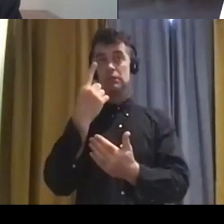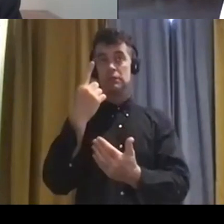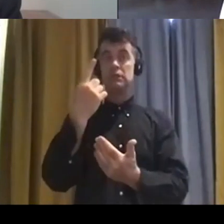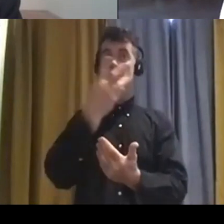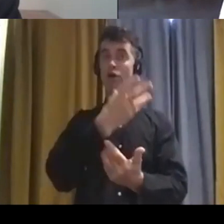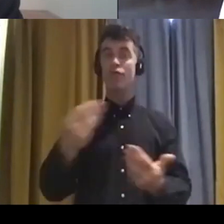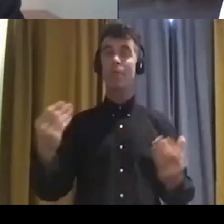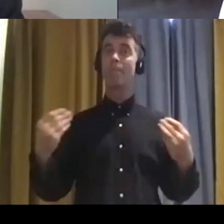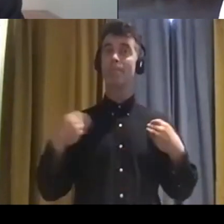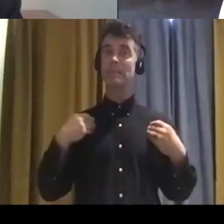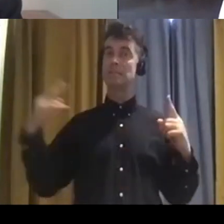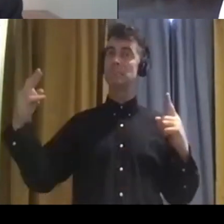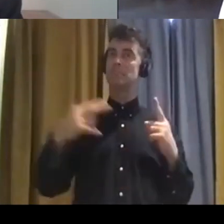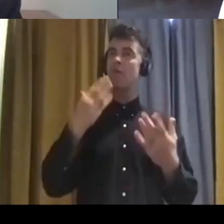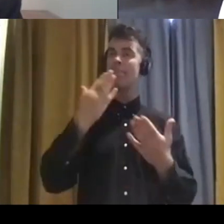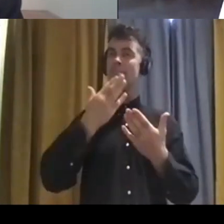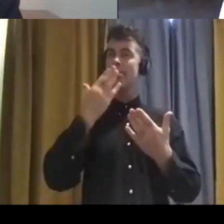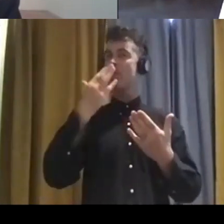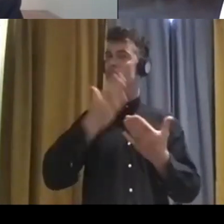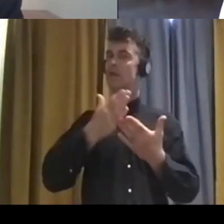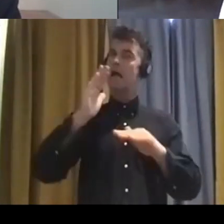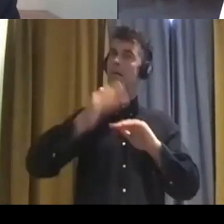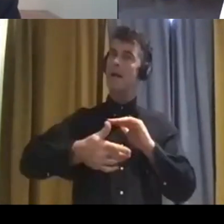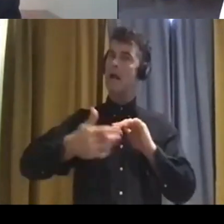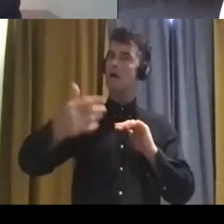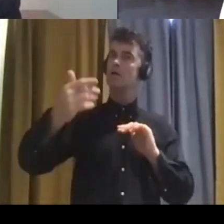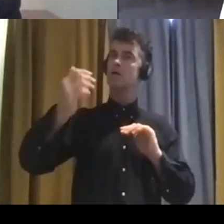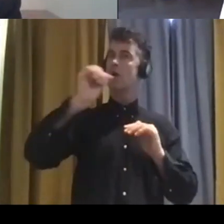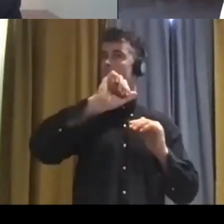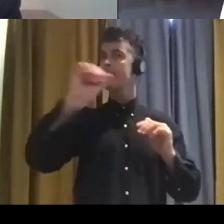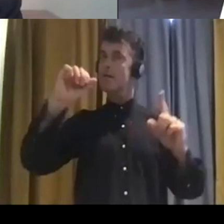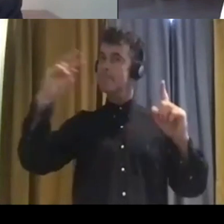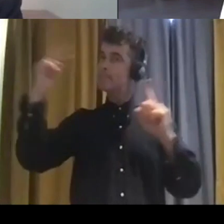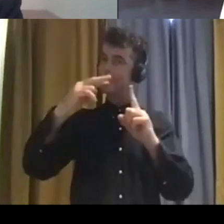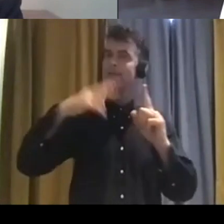and it's about mindset shift to to help people to realise that there is a financial opportunity